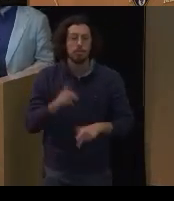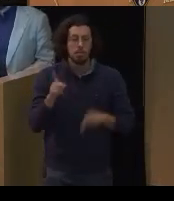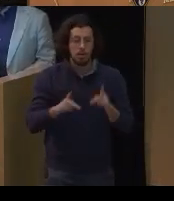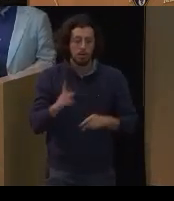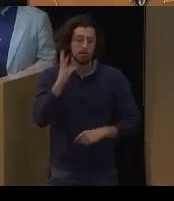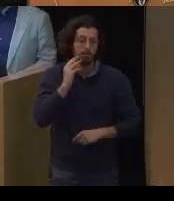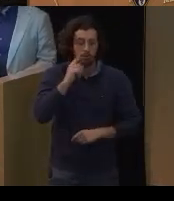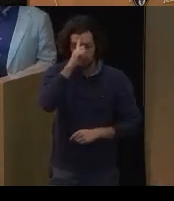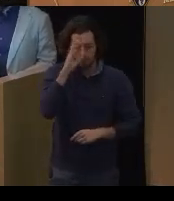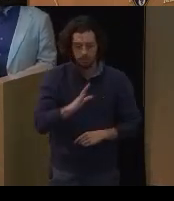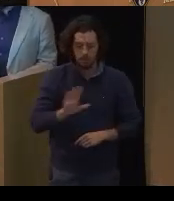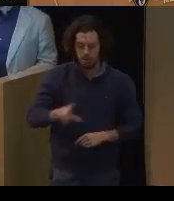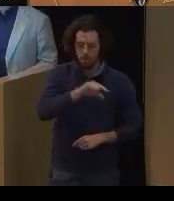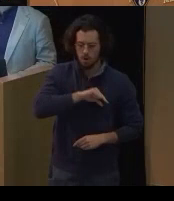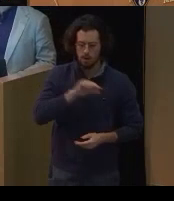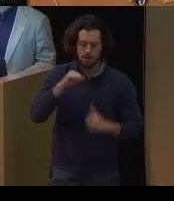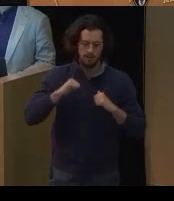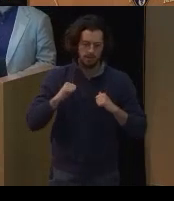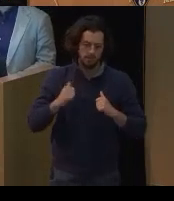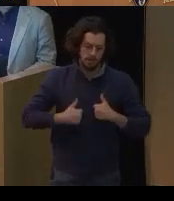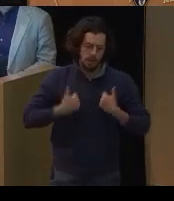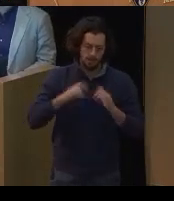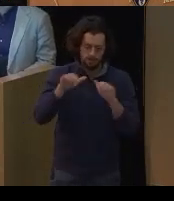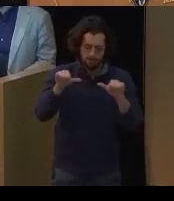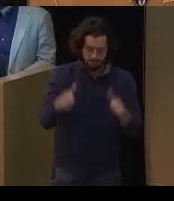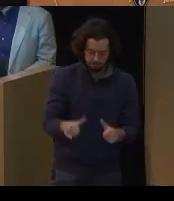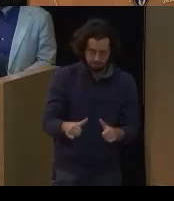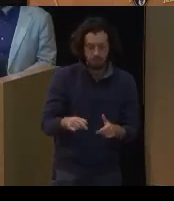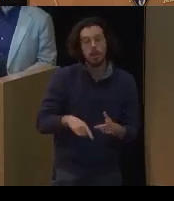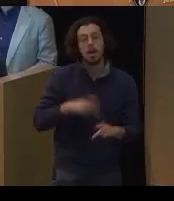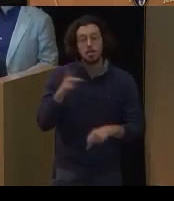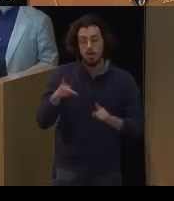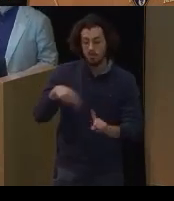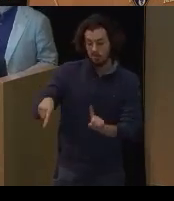virtually all areas people with these disorders also experience a really high level of social